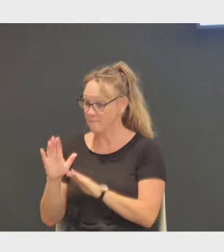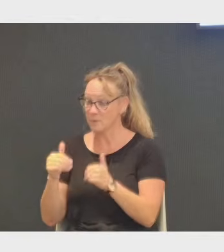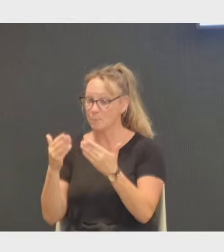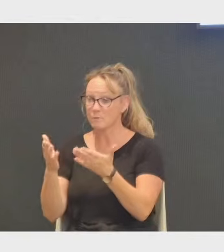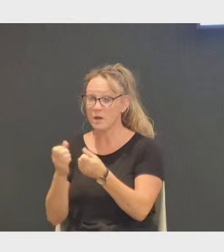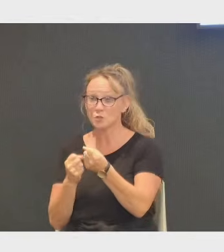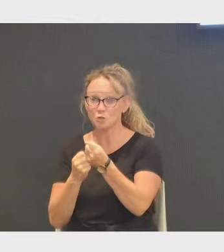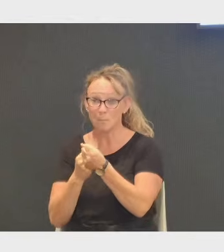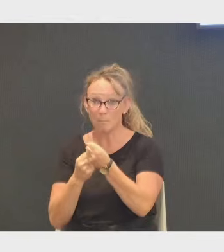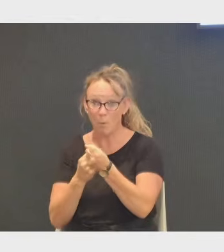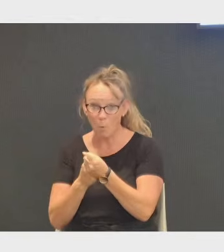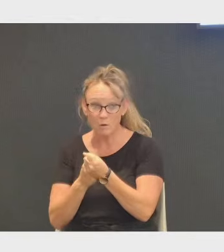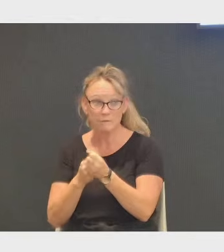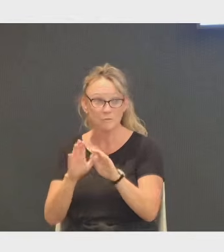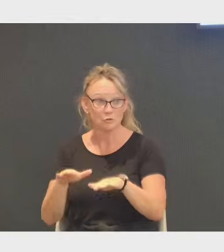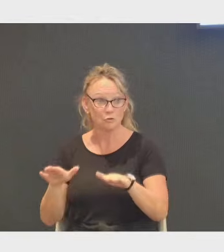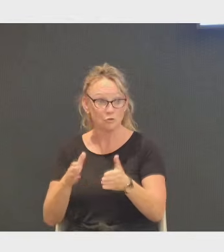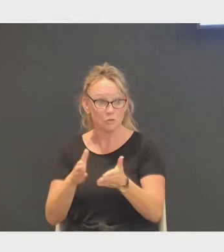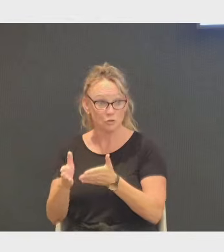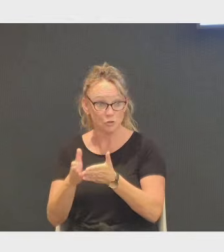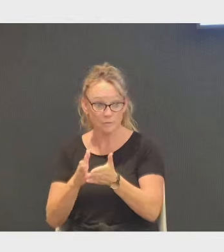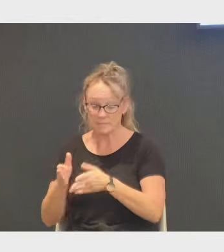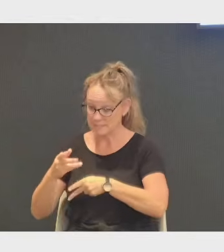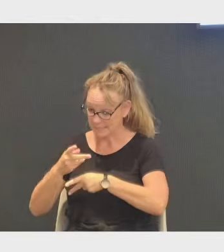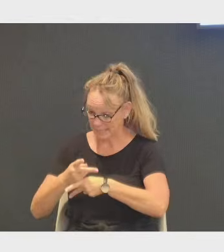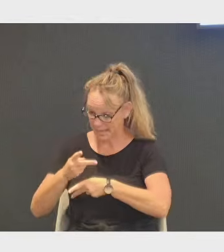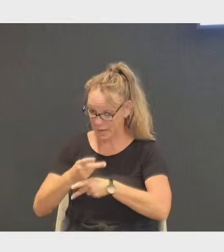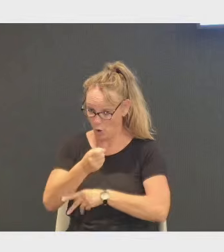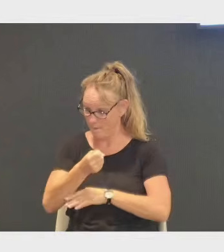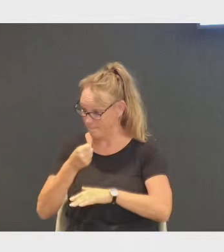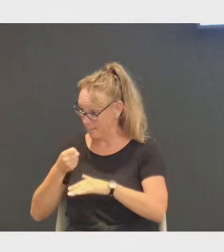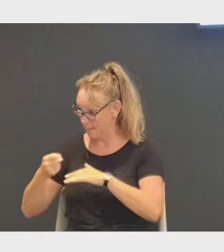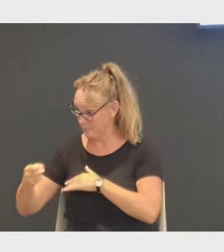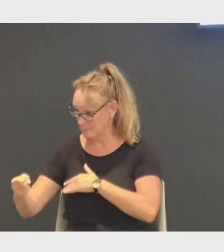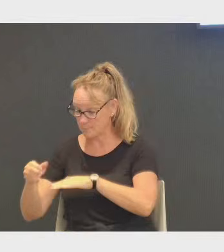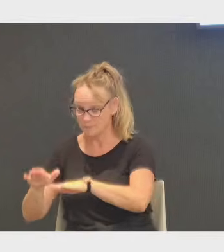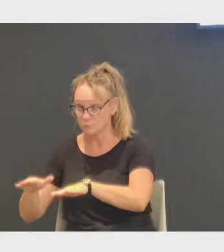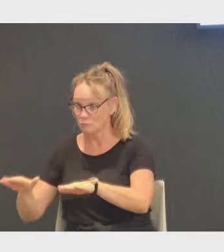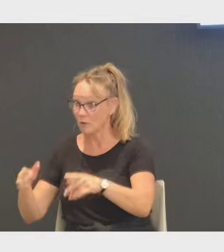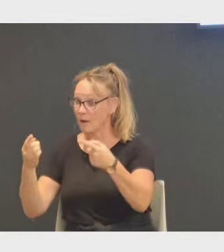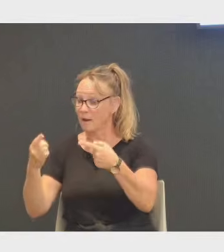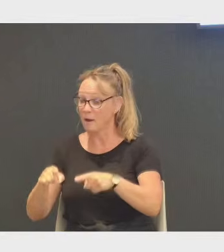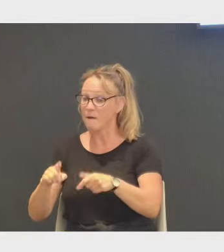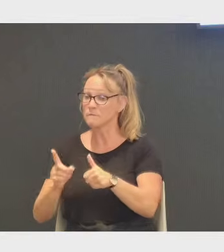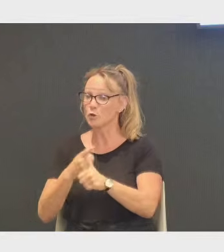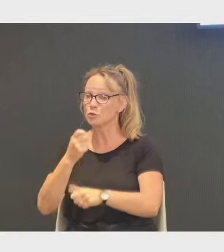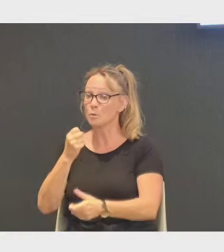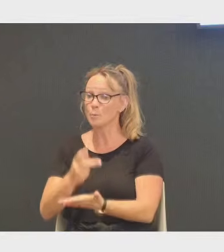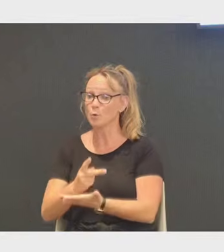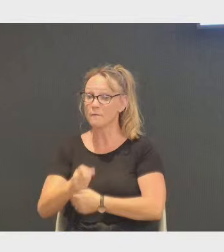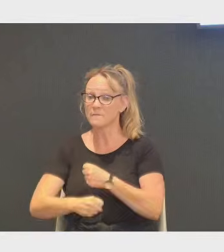services and the care and placement of children. It was first approved in 1981 and it is currently